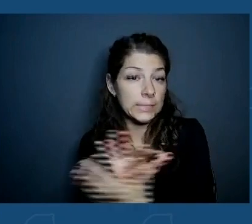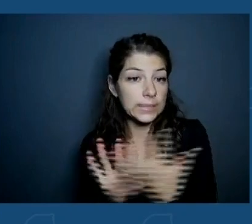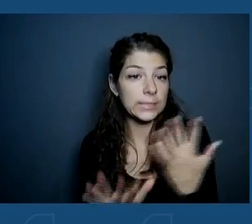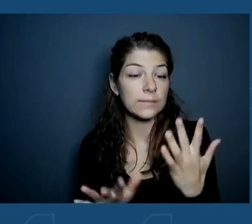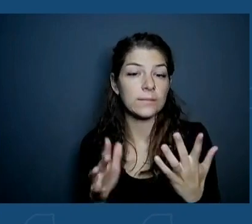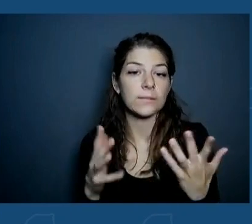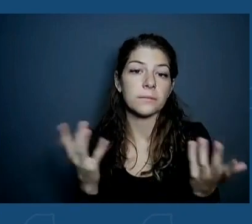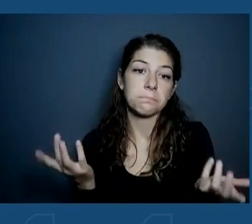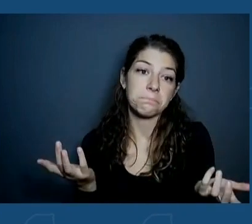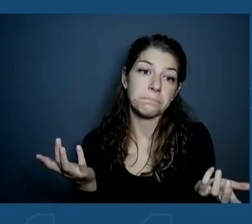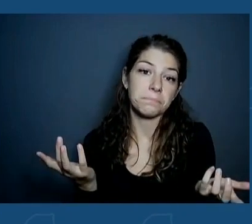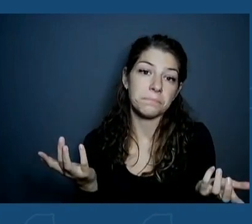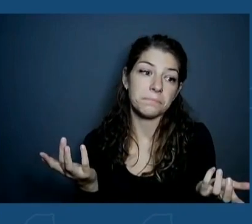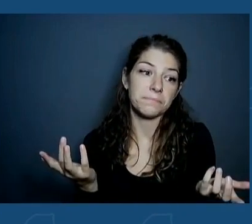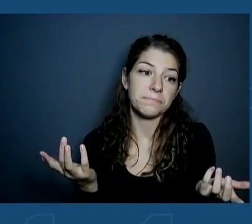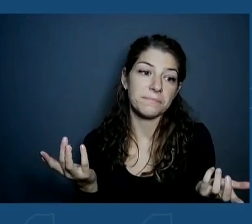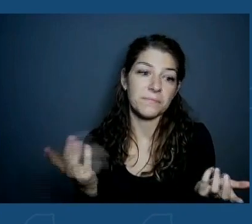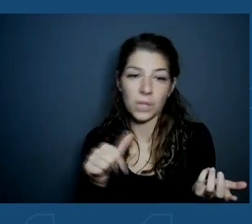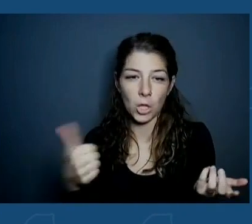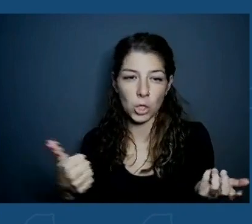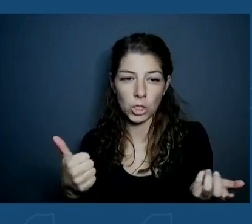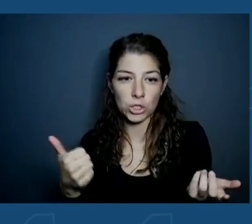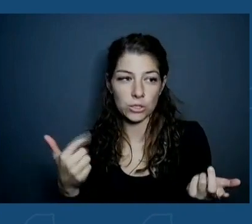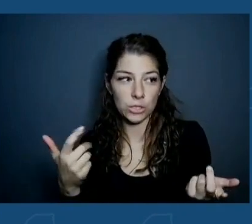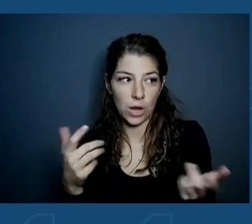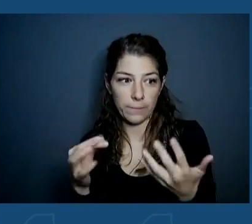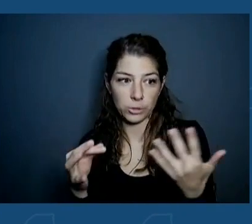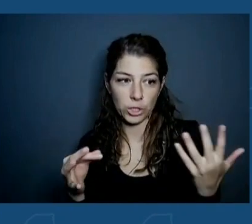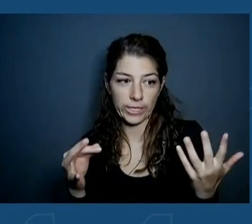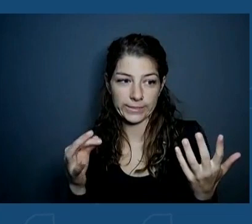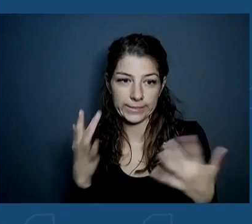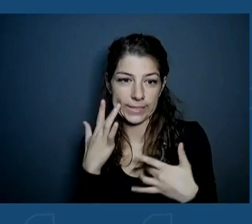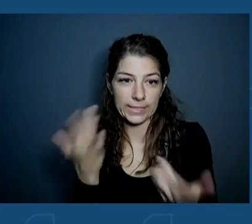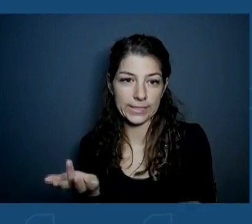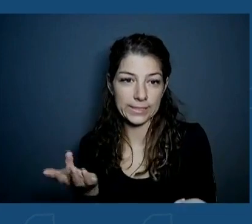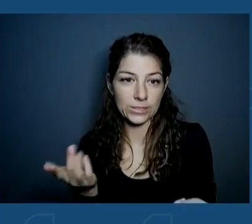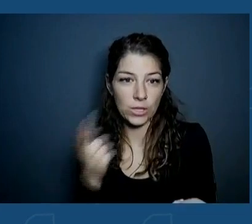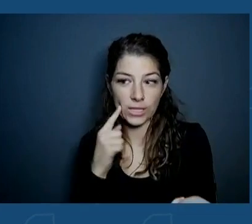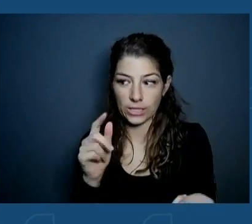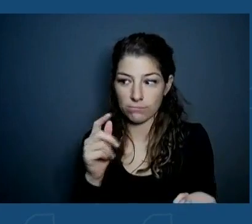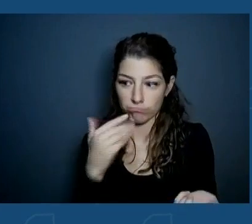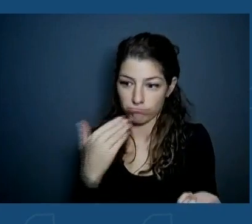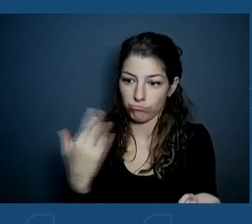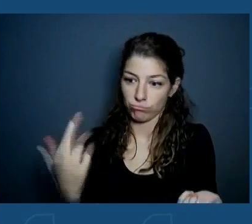YORK, IF YOU COULD GIVE US THAT. AS FAR AS PEOPLE WONDERING WHAT THIS IS ALL ABOUT AND SHOULD THEY FOLLOW THE GUIDANCE